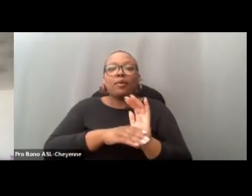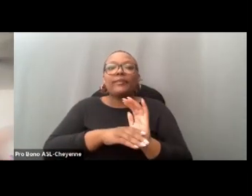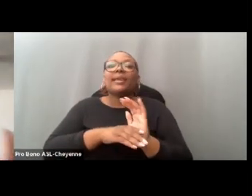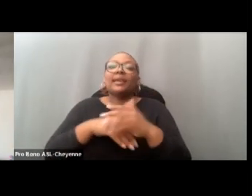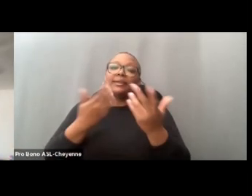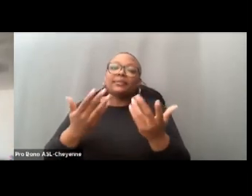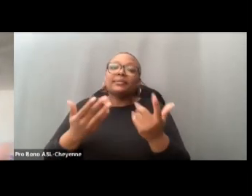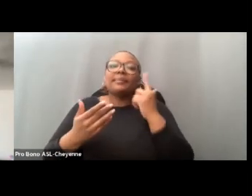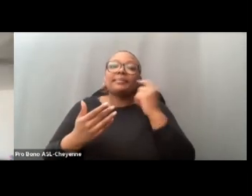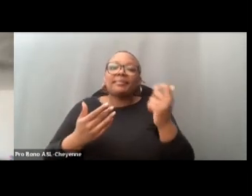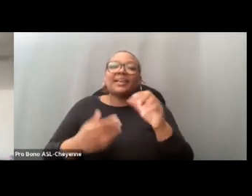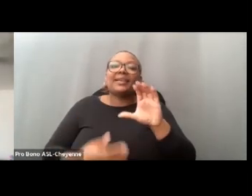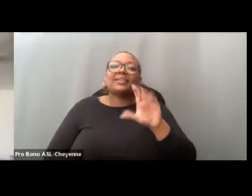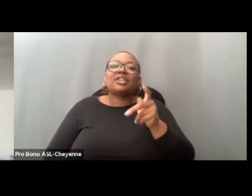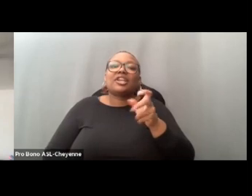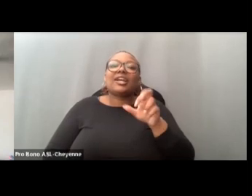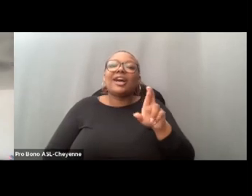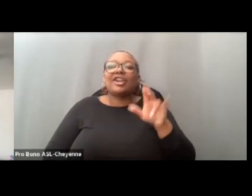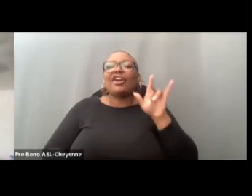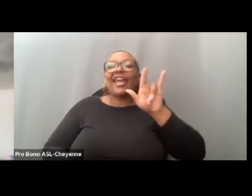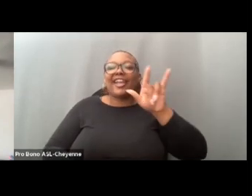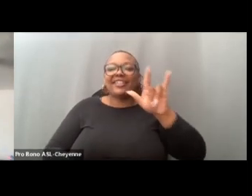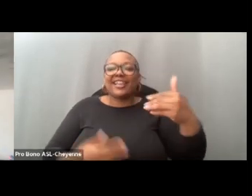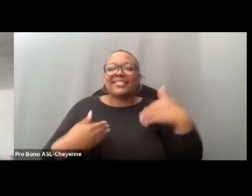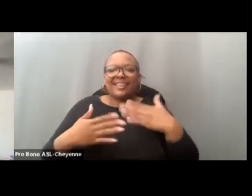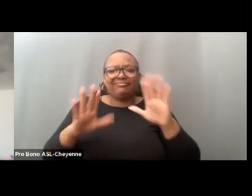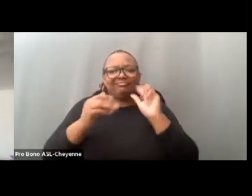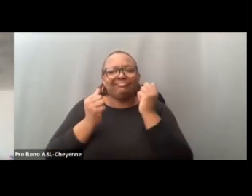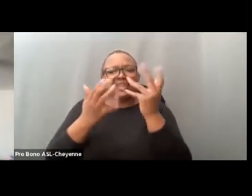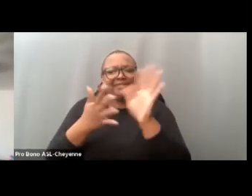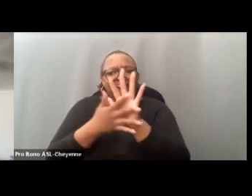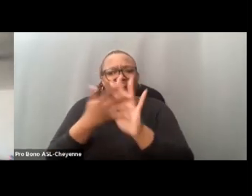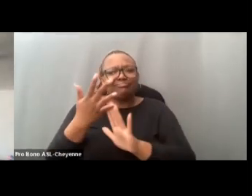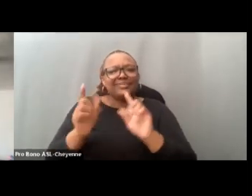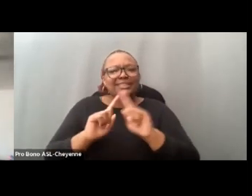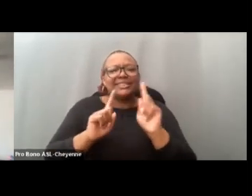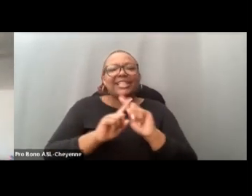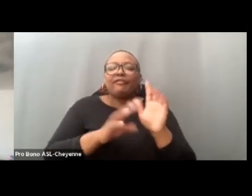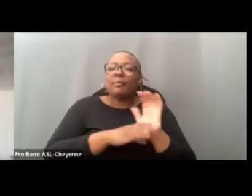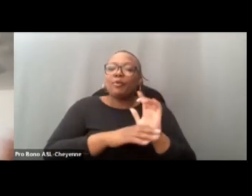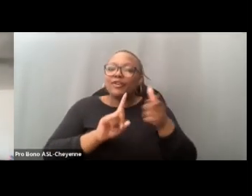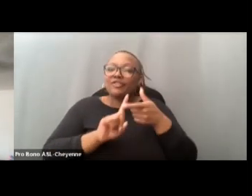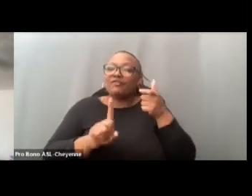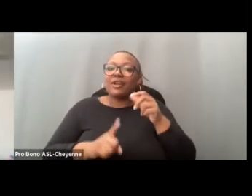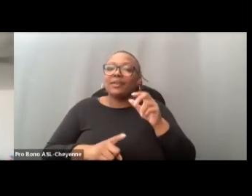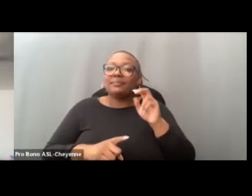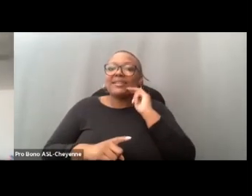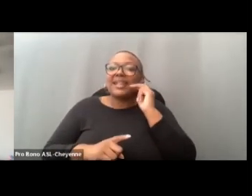'cause they have a great assortment of Nigerian films on the plane, and you know, I can think of one film,